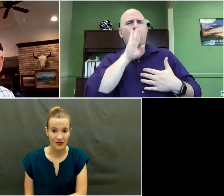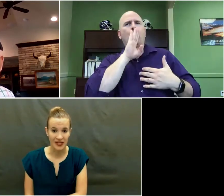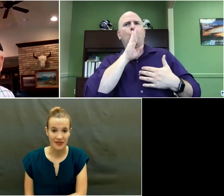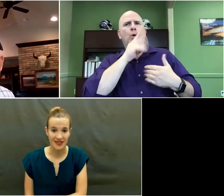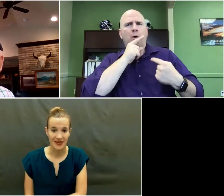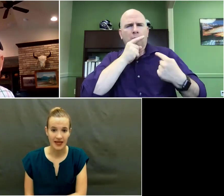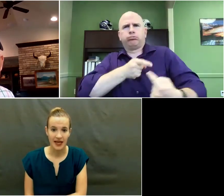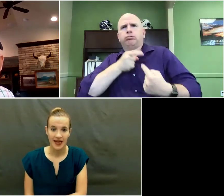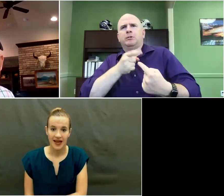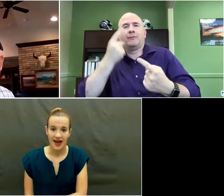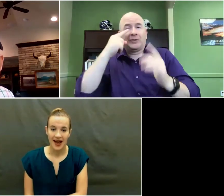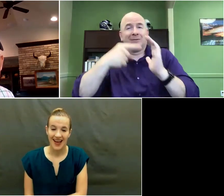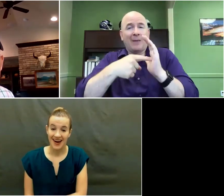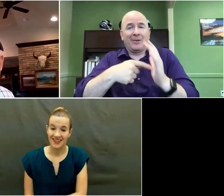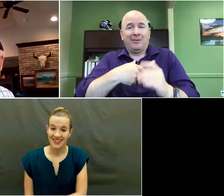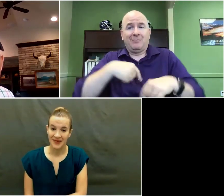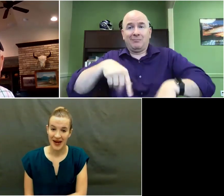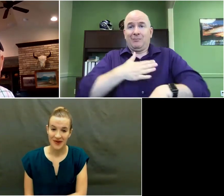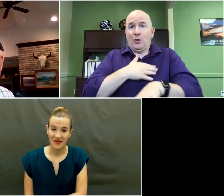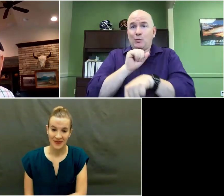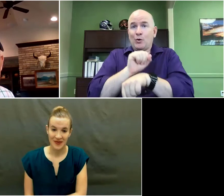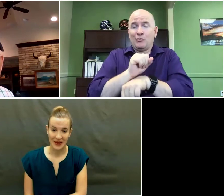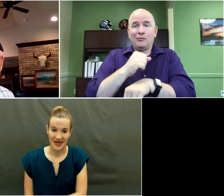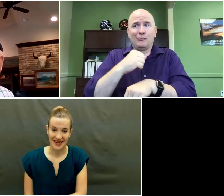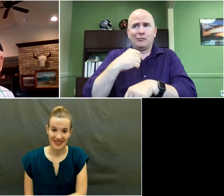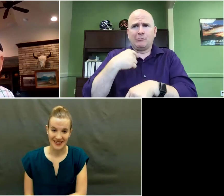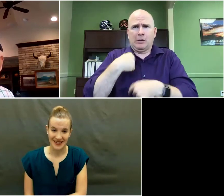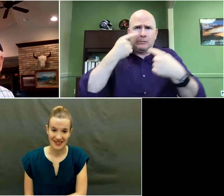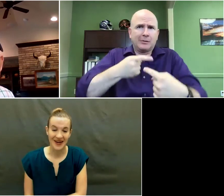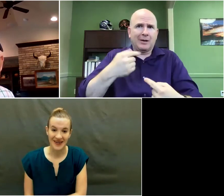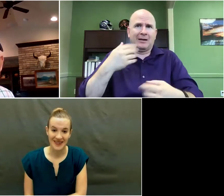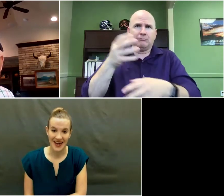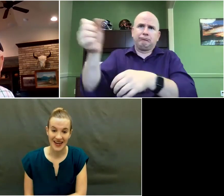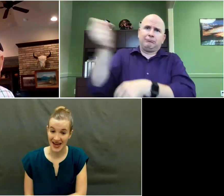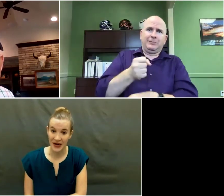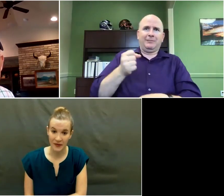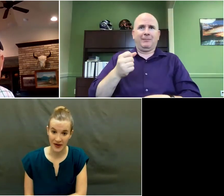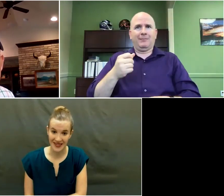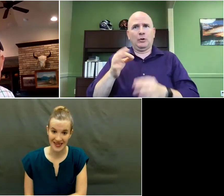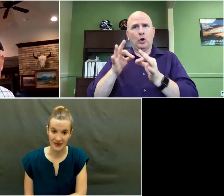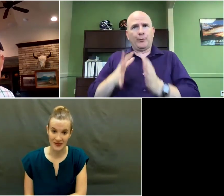dreams. And honestly, when I moved from Gallaudet to here in Idaho and worked at the Council for the